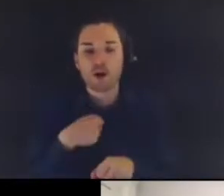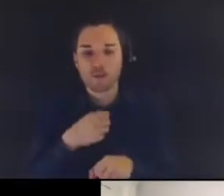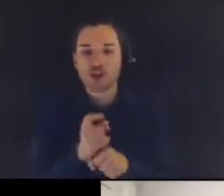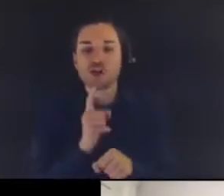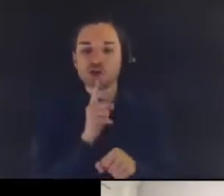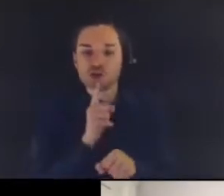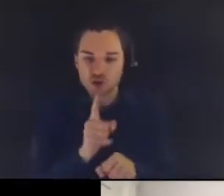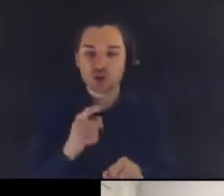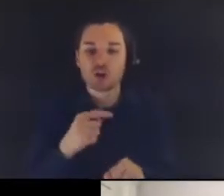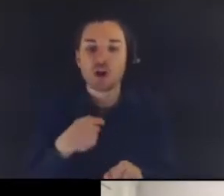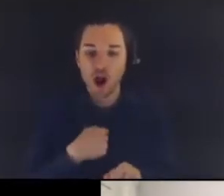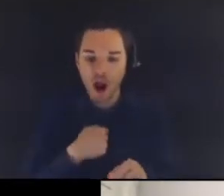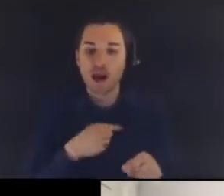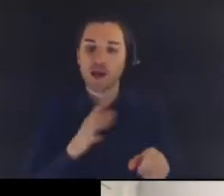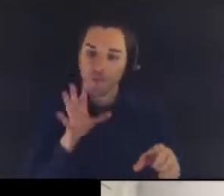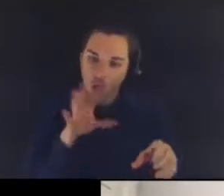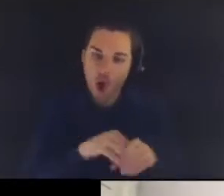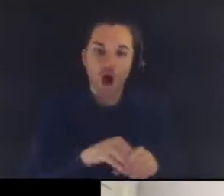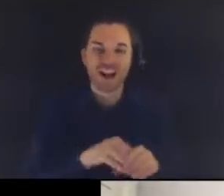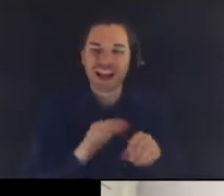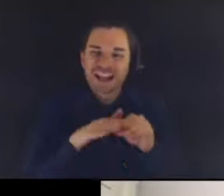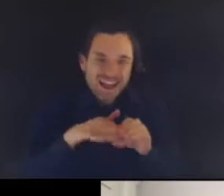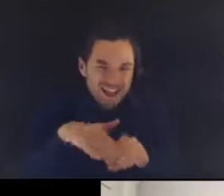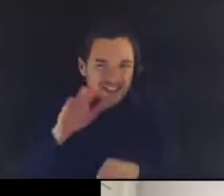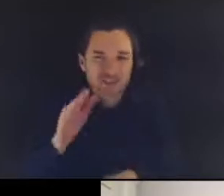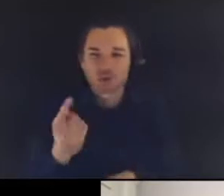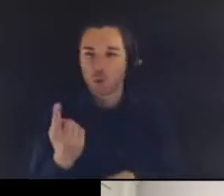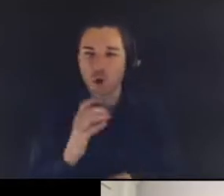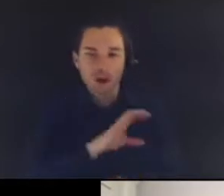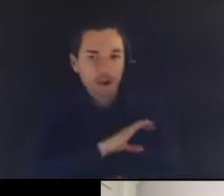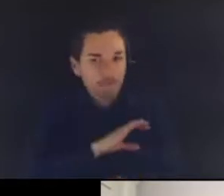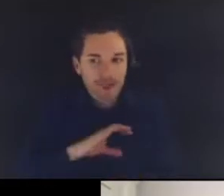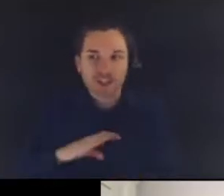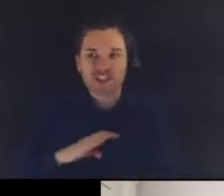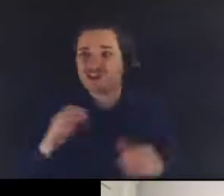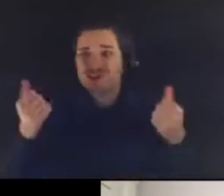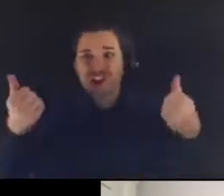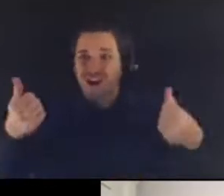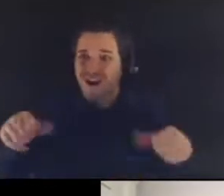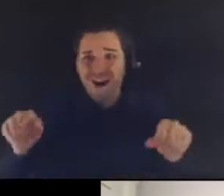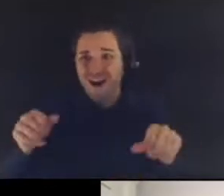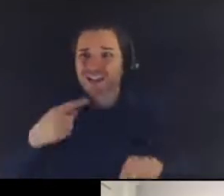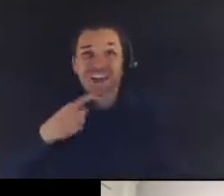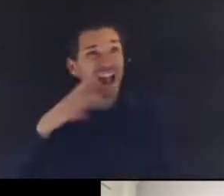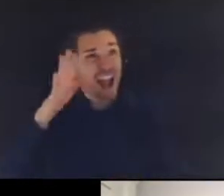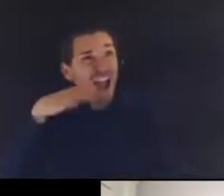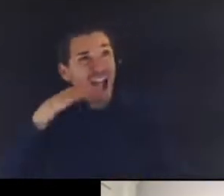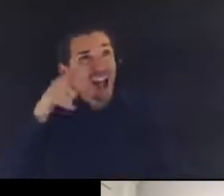one committee, right? Like try if they said hey this committee, all the committees are